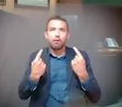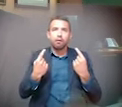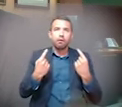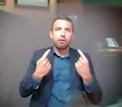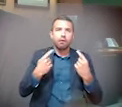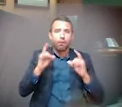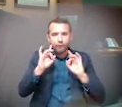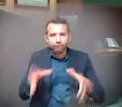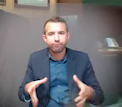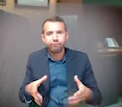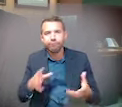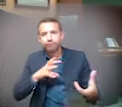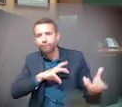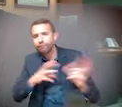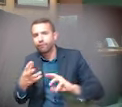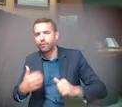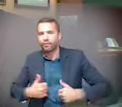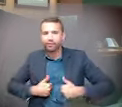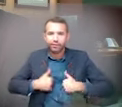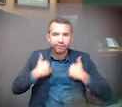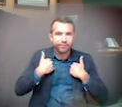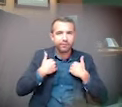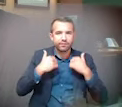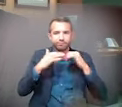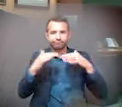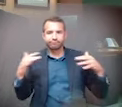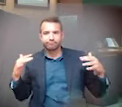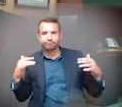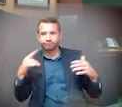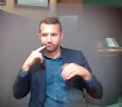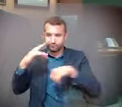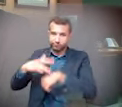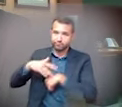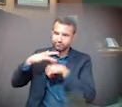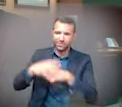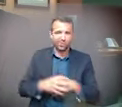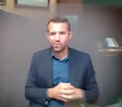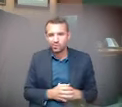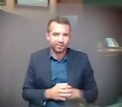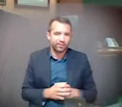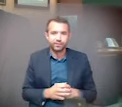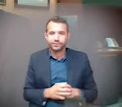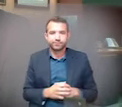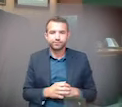is such a small understatement, just the disruption of life, you don't really take time to look at, "Okay.